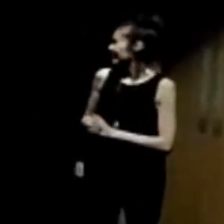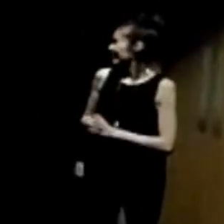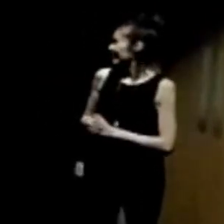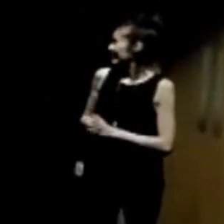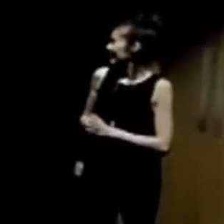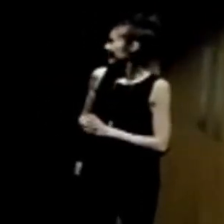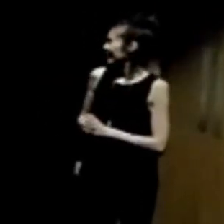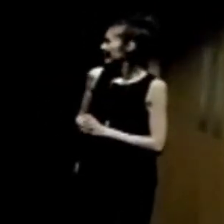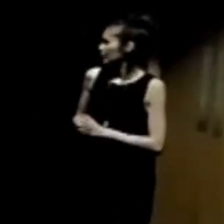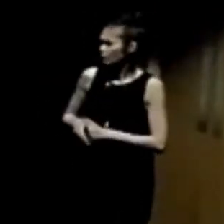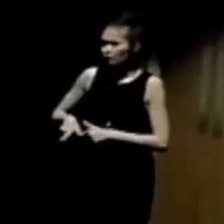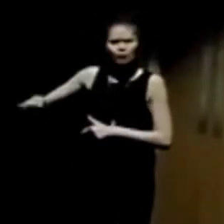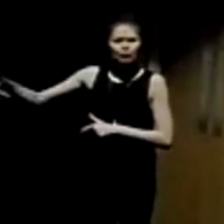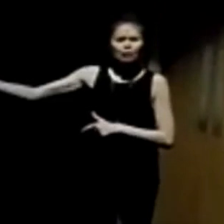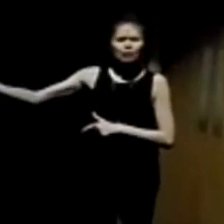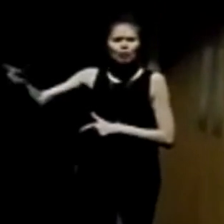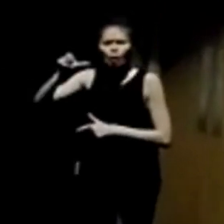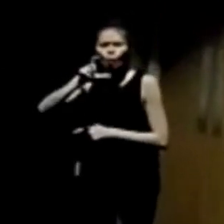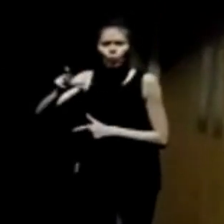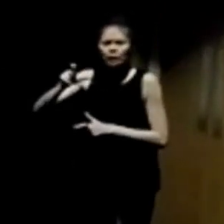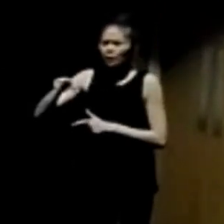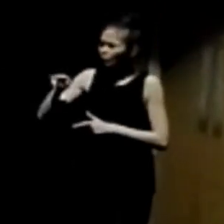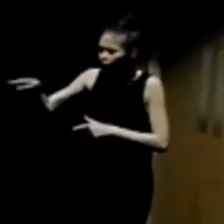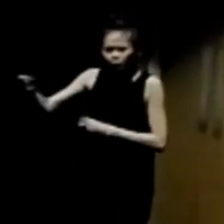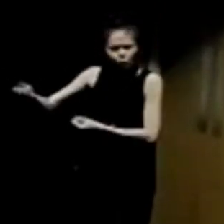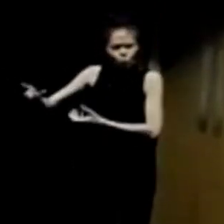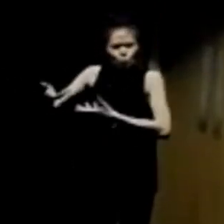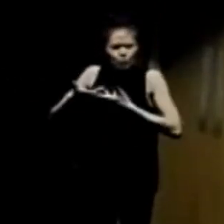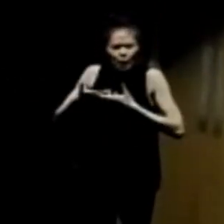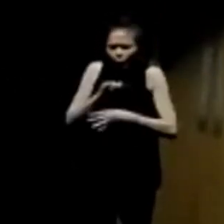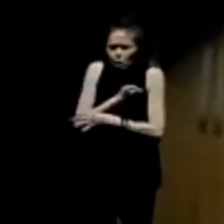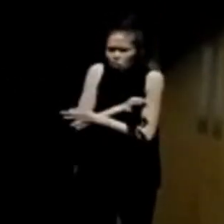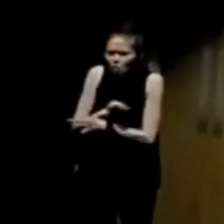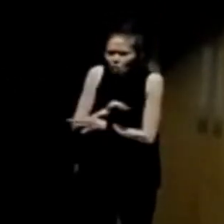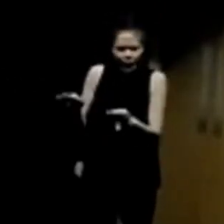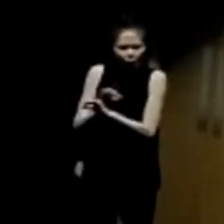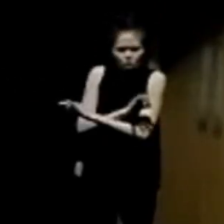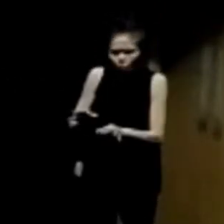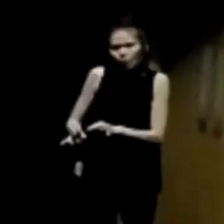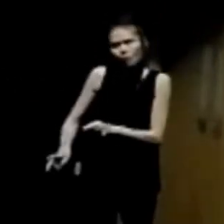How, how Cordelia do you measure your speech lest you may mar your fortunes?